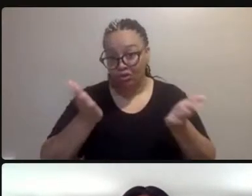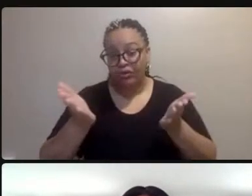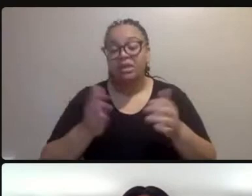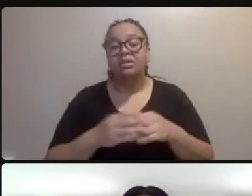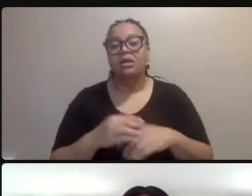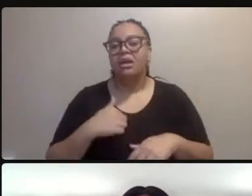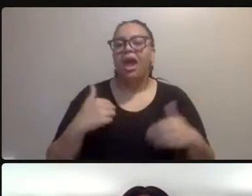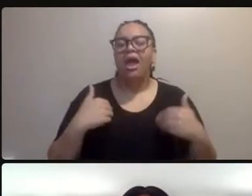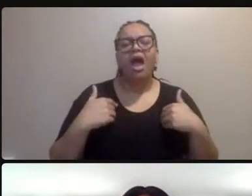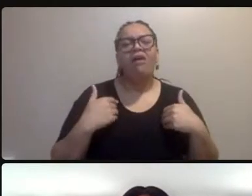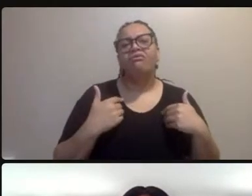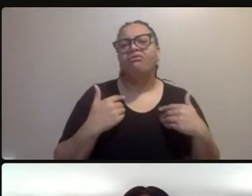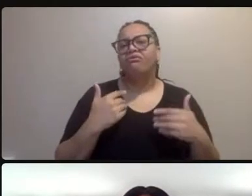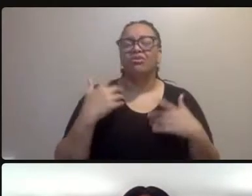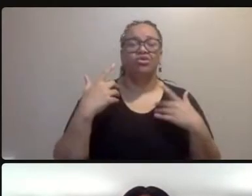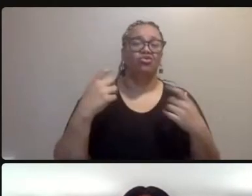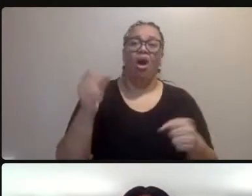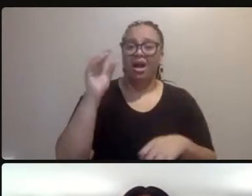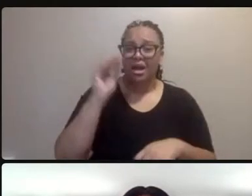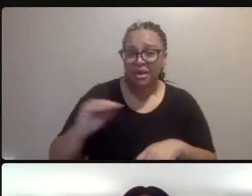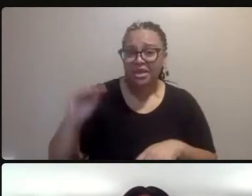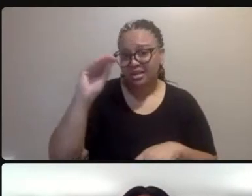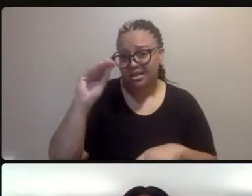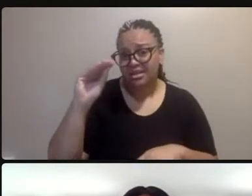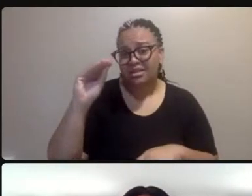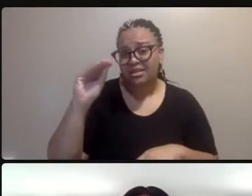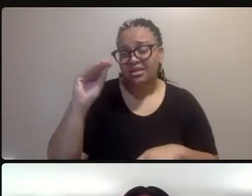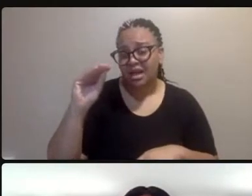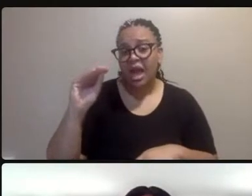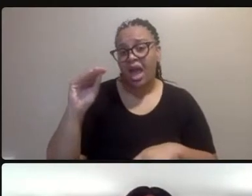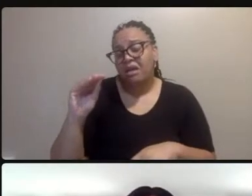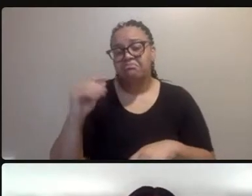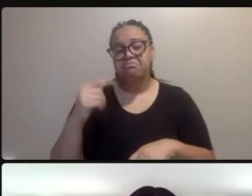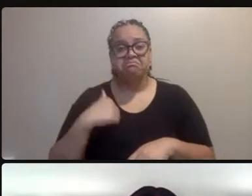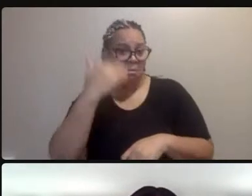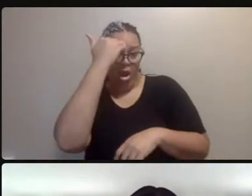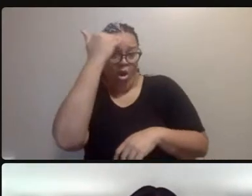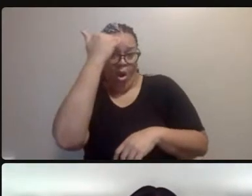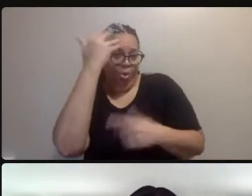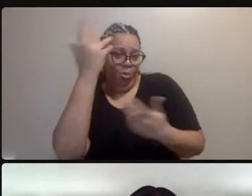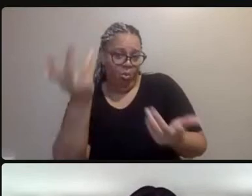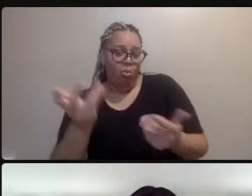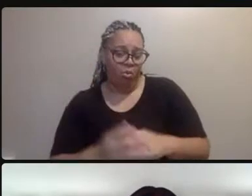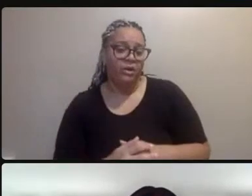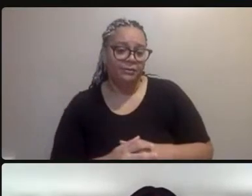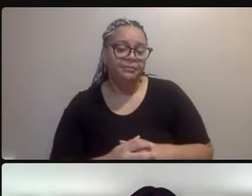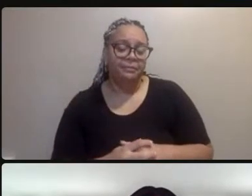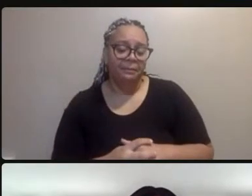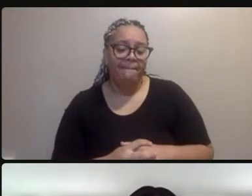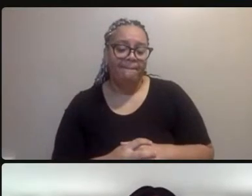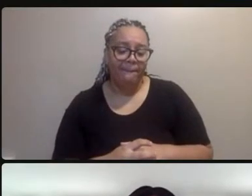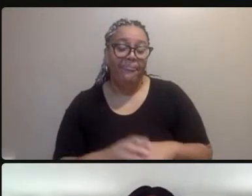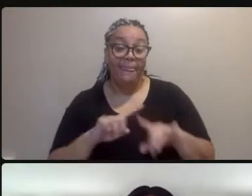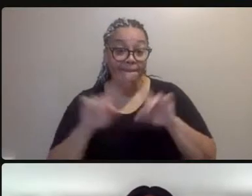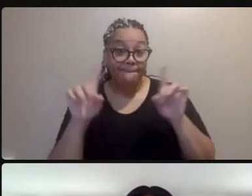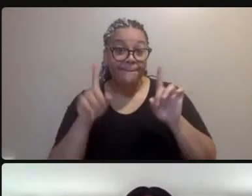FORTY FIVERS OFF AND ON OF